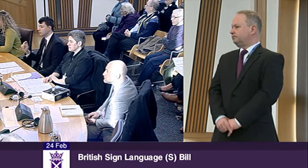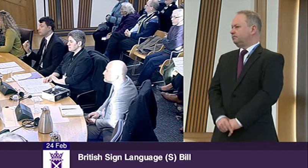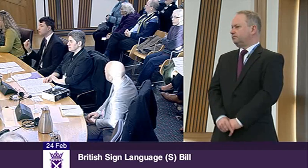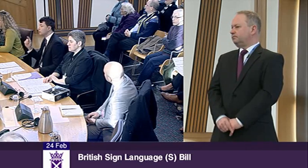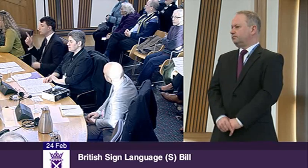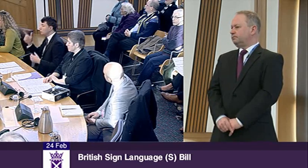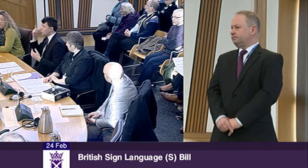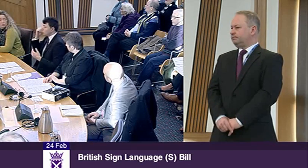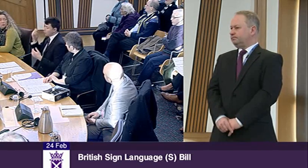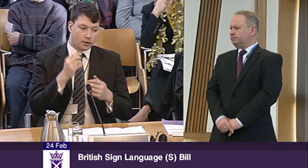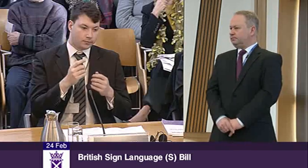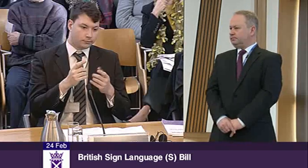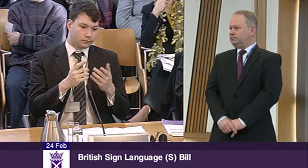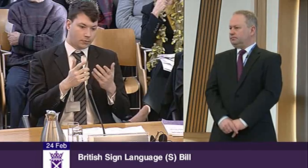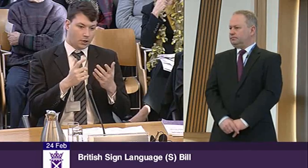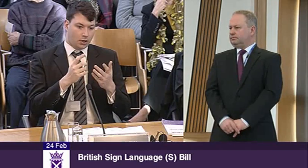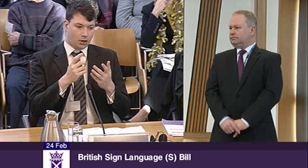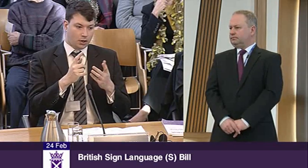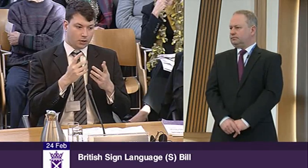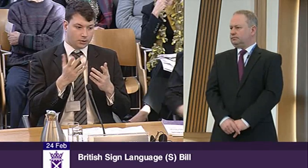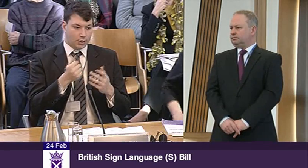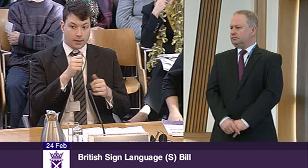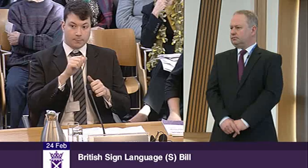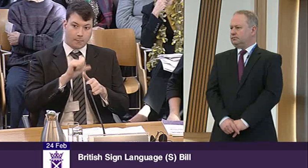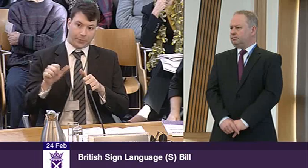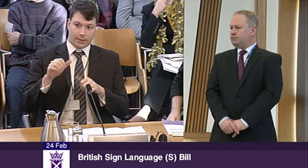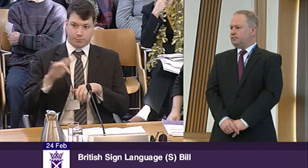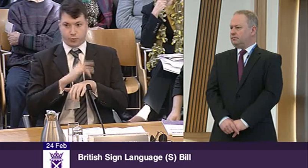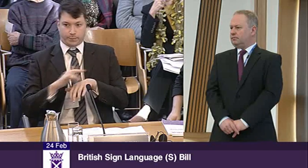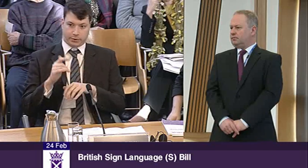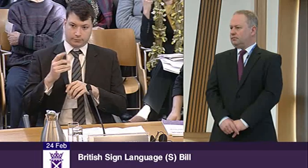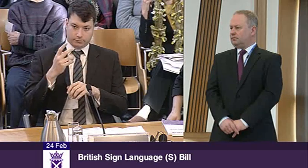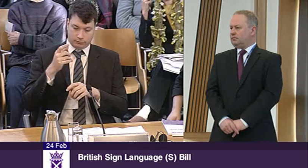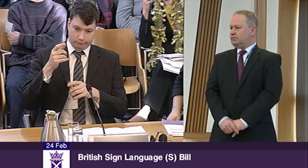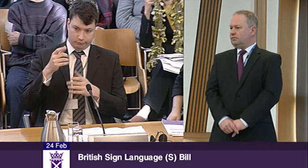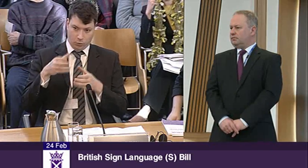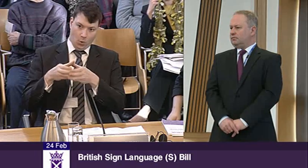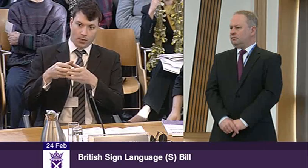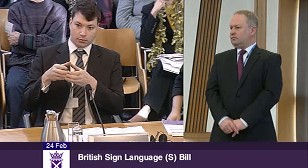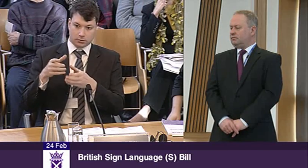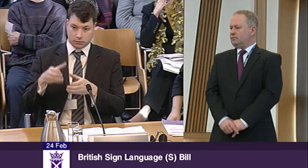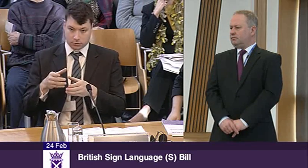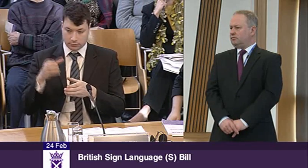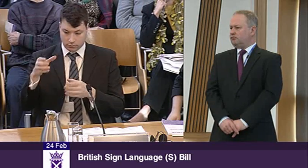Alan Drew: We could also look at the best practice or best performance model, so that